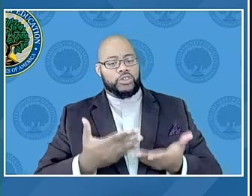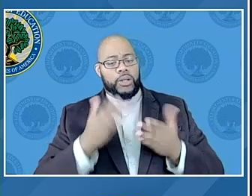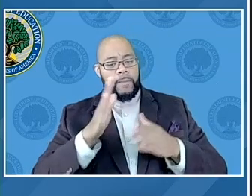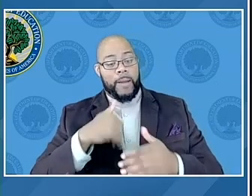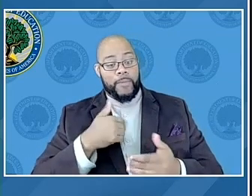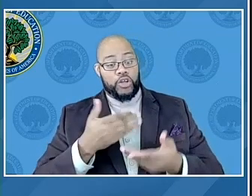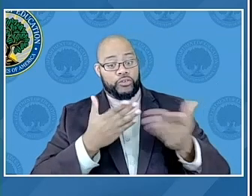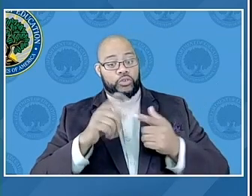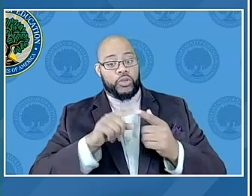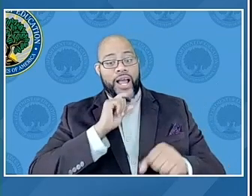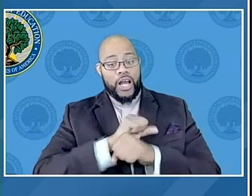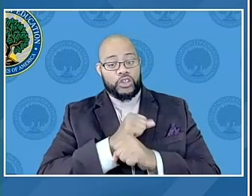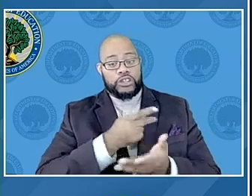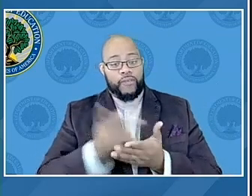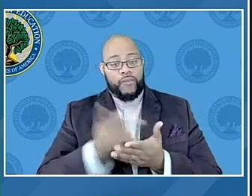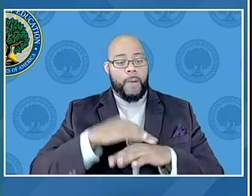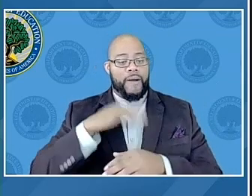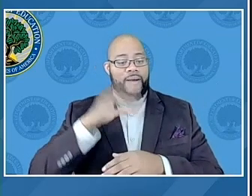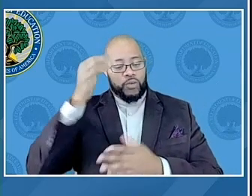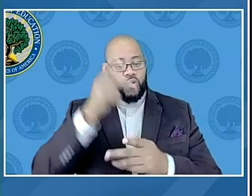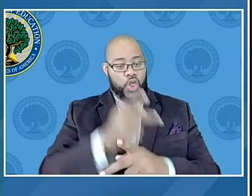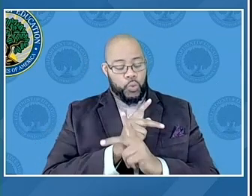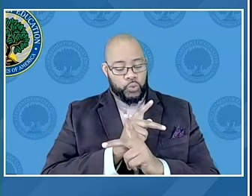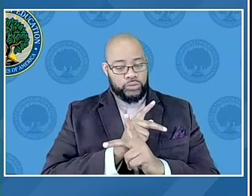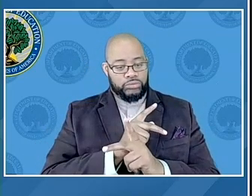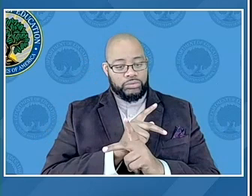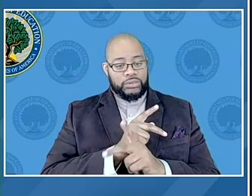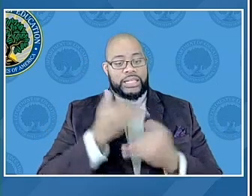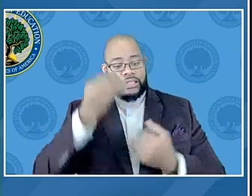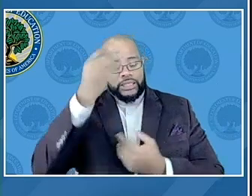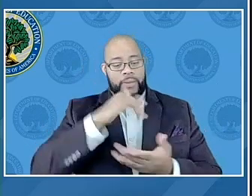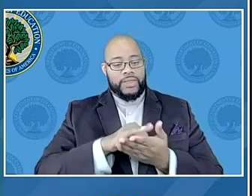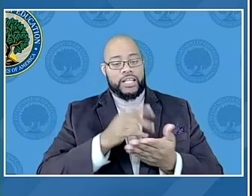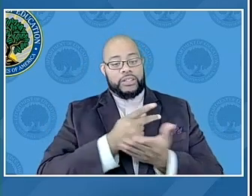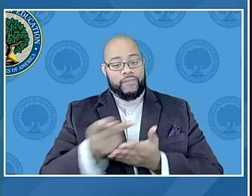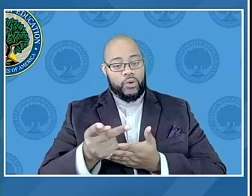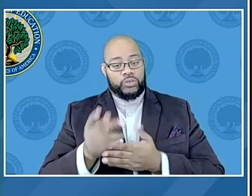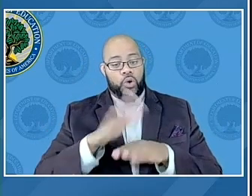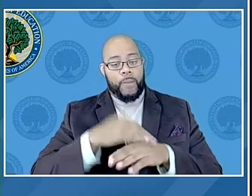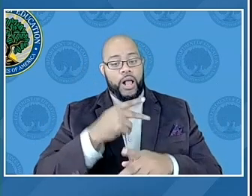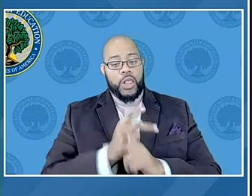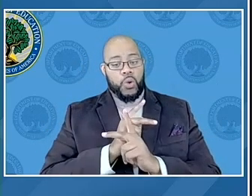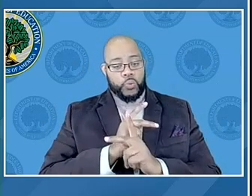default on my Federal loans, now telling me that defaulting on my loans were my